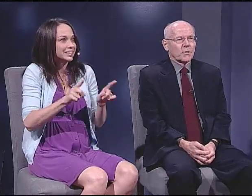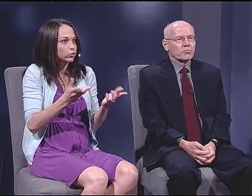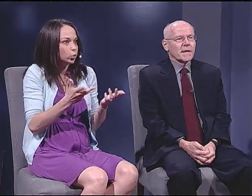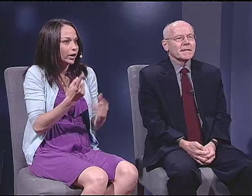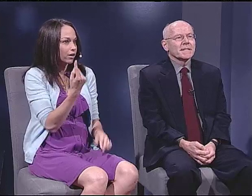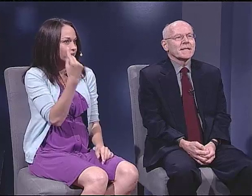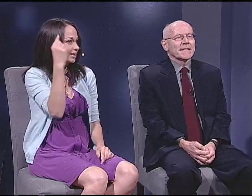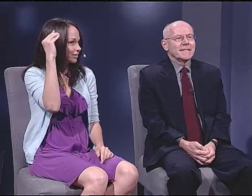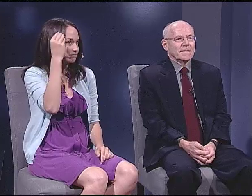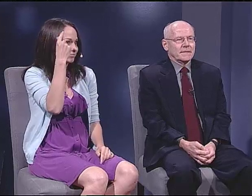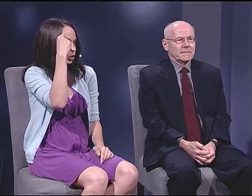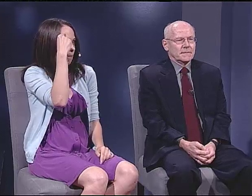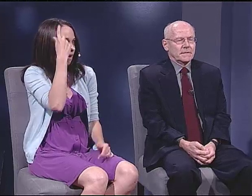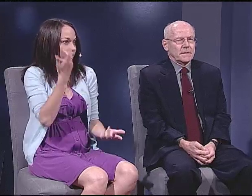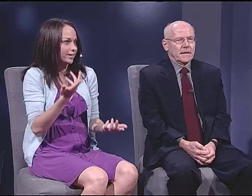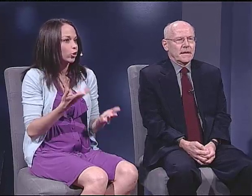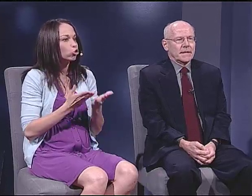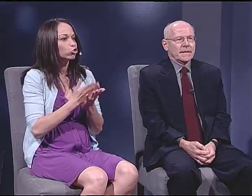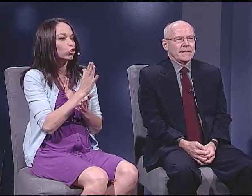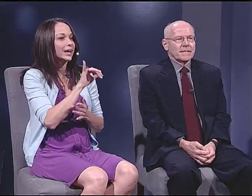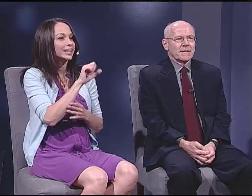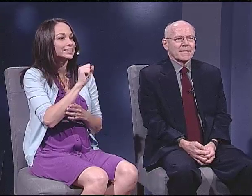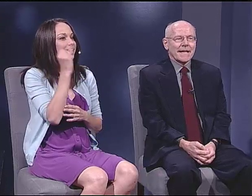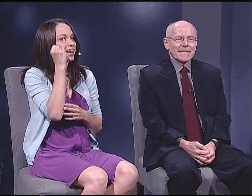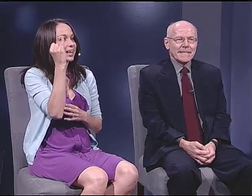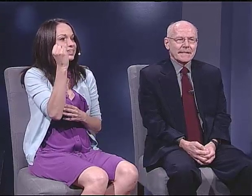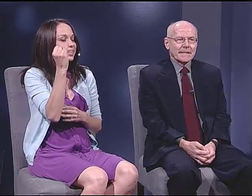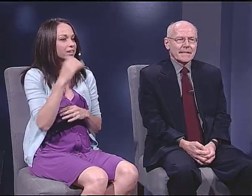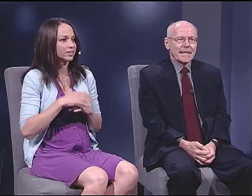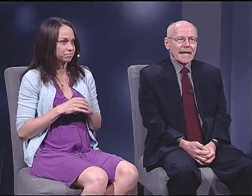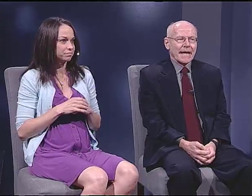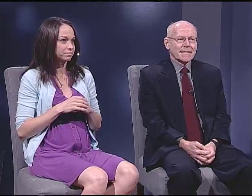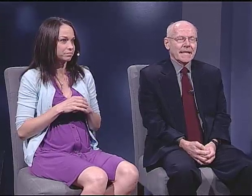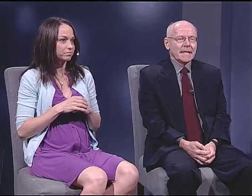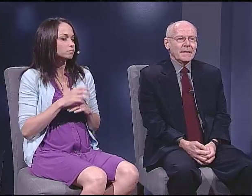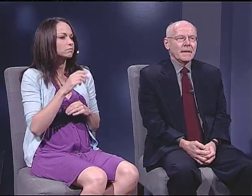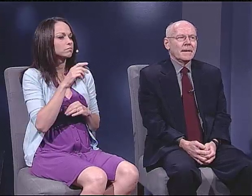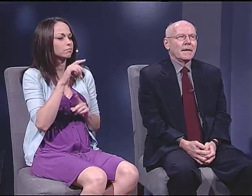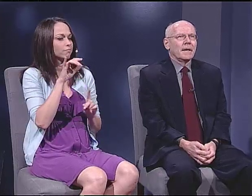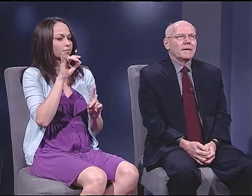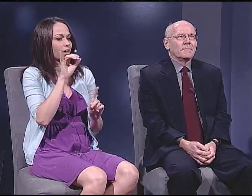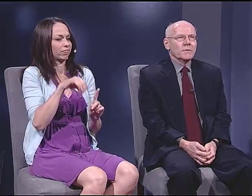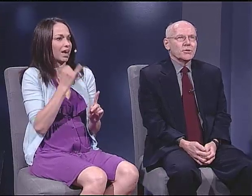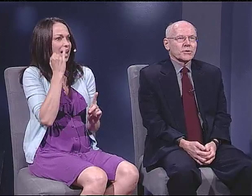A right is an idea and it's not an idea that has any future